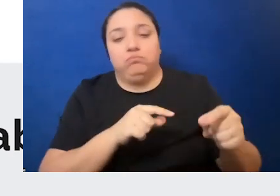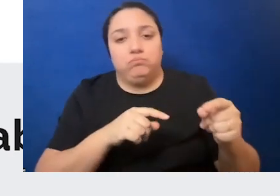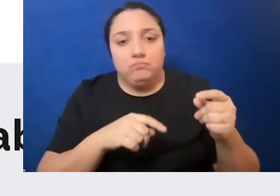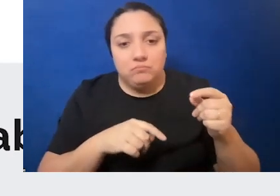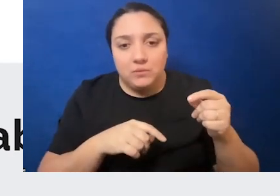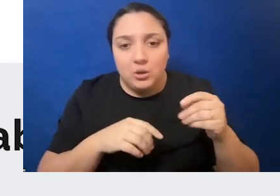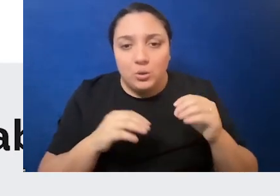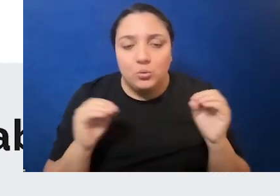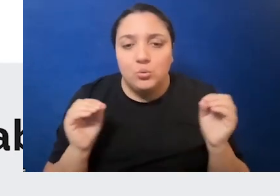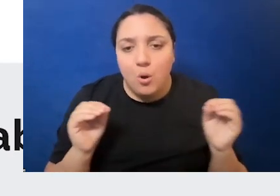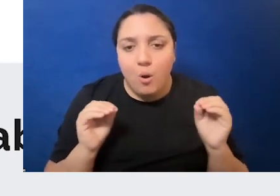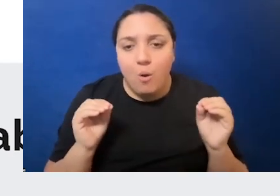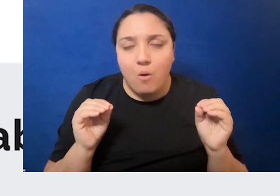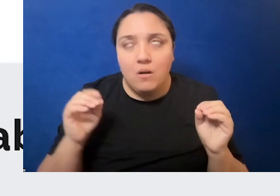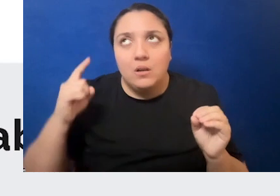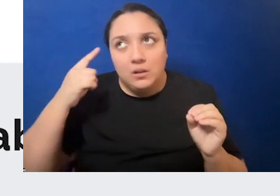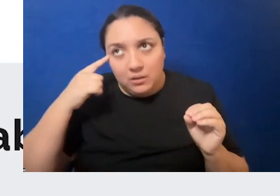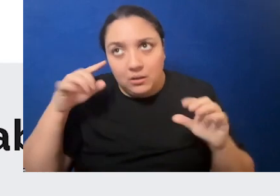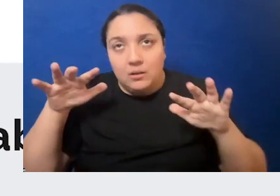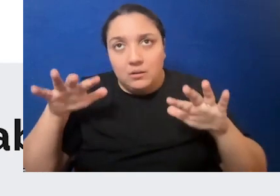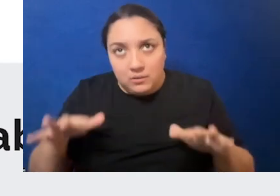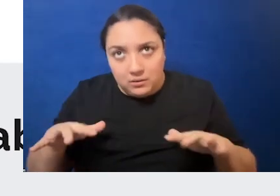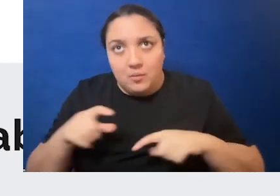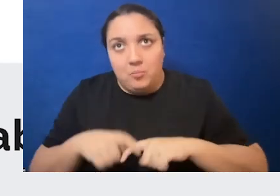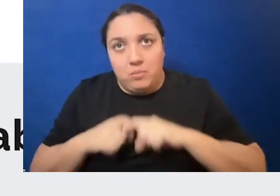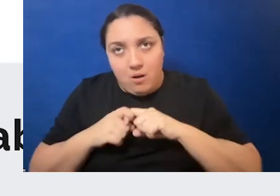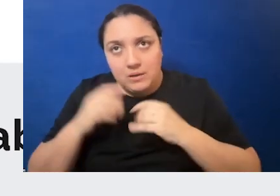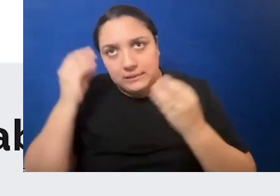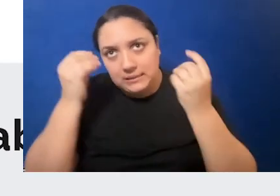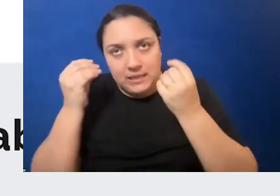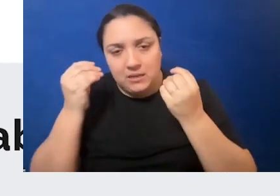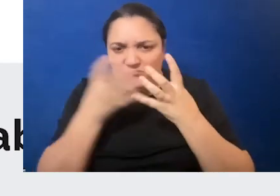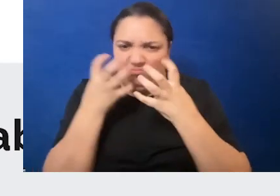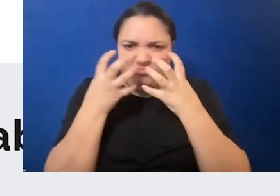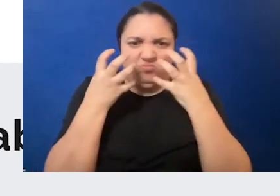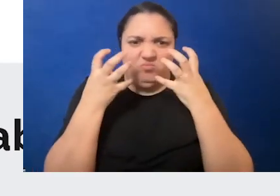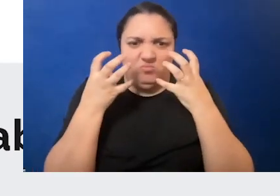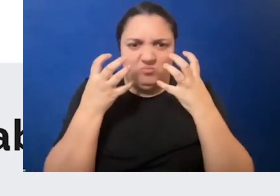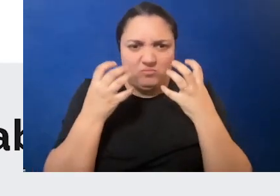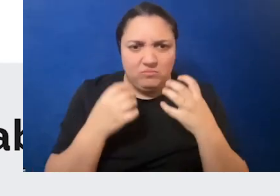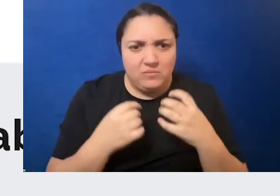REACTING QUICKLY. THERE IS NOT A PAUSE WHERE PEOPLE ARE THINKING ABOUT WHAT THEY ARE SAYING.